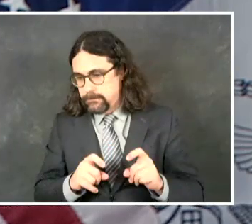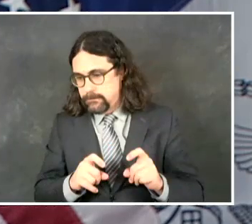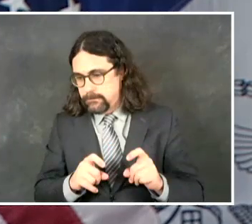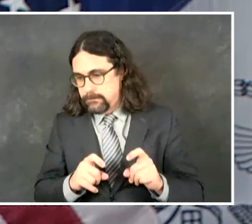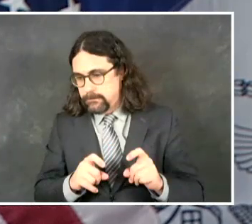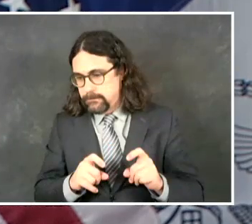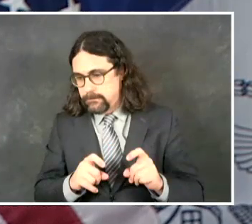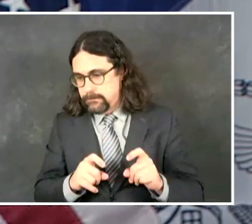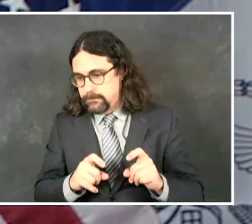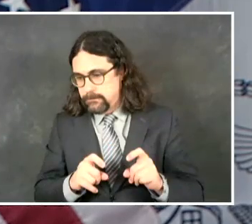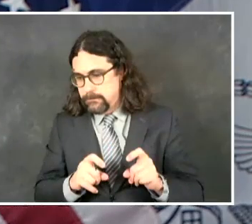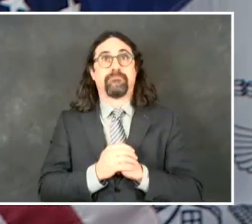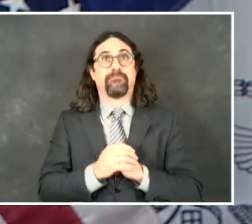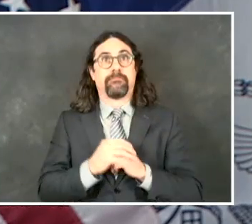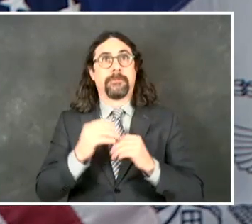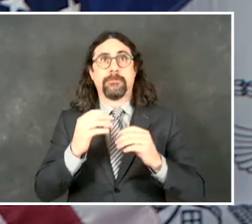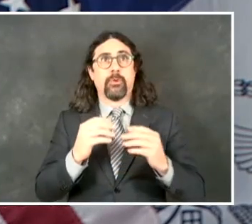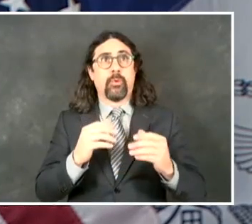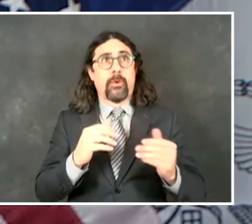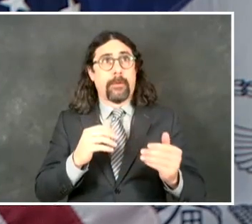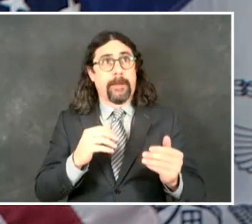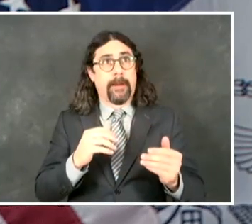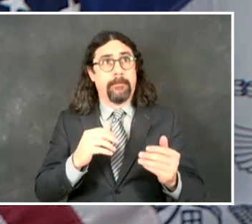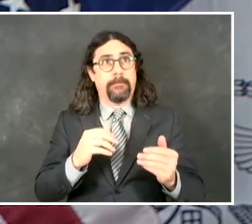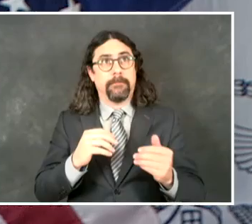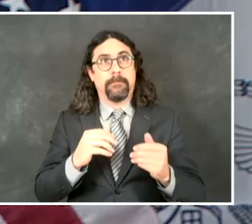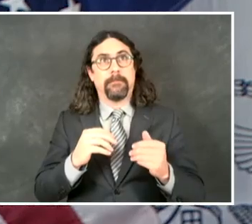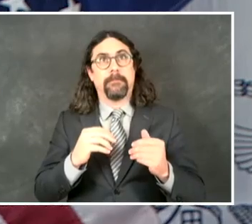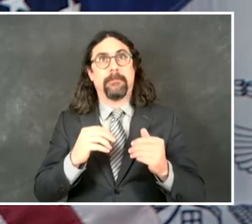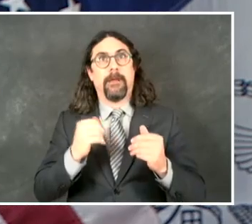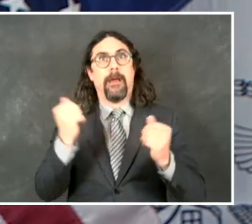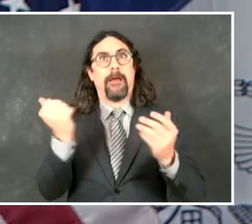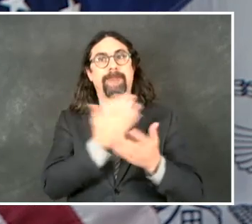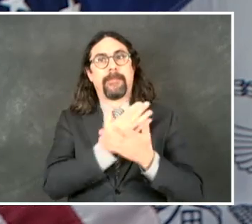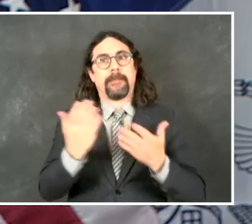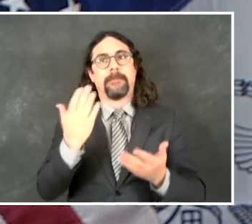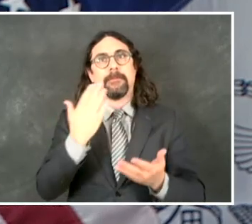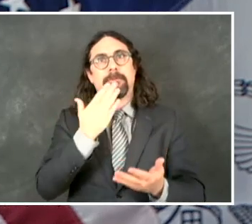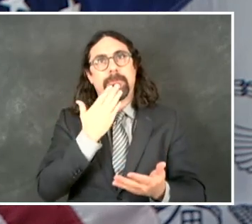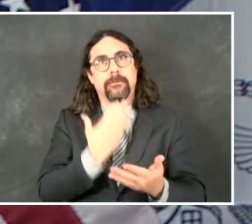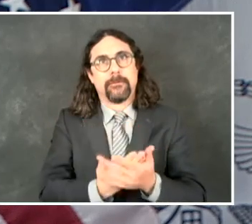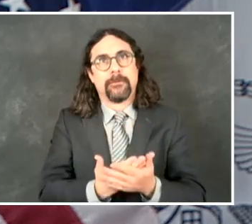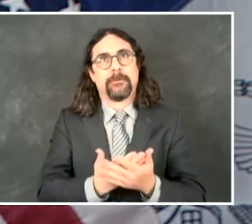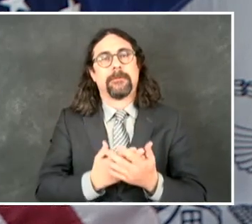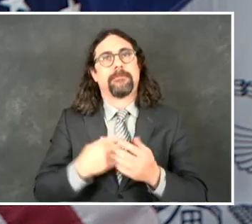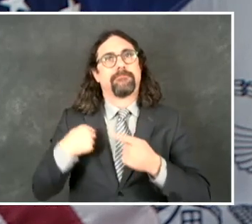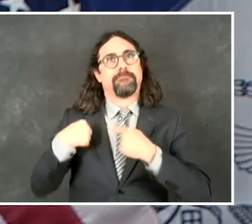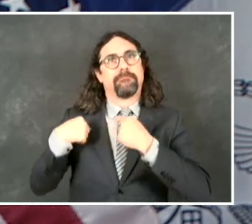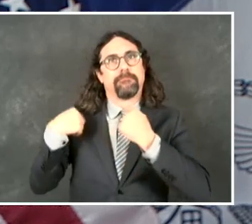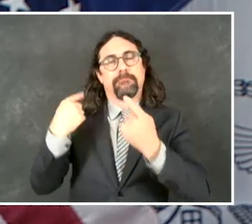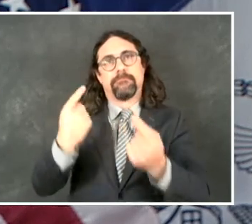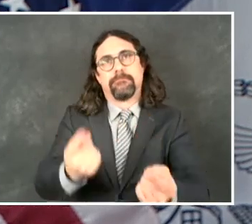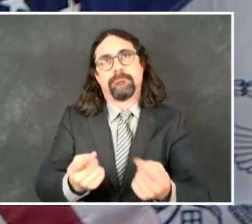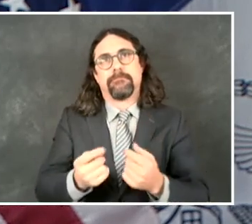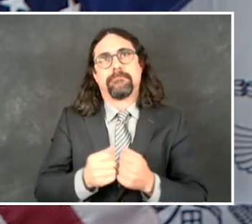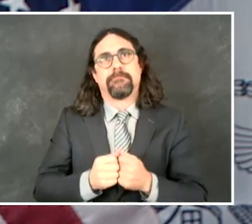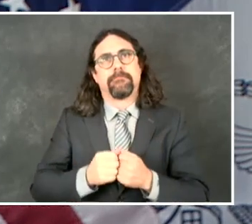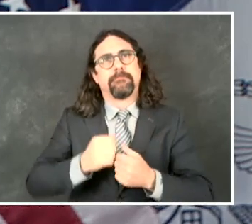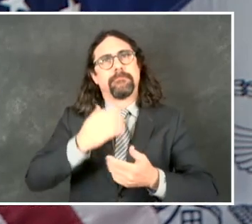YOU AIN MOMENT IS ABOUT HOW WE MAKE THAT EASIER FOR ALL OF US. EVERYONE'S BEEN DOING A GREAT JOB.